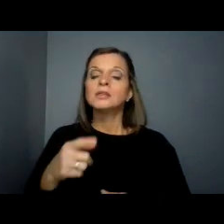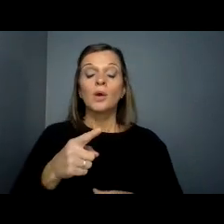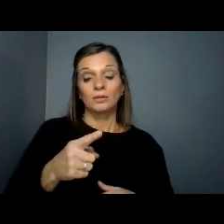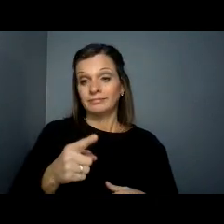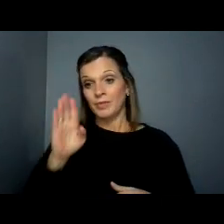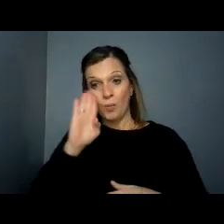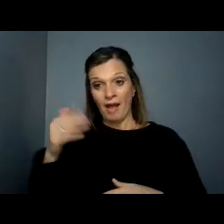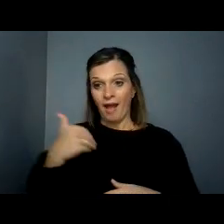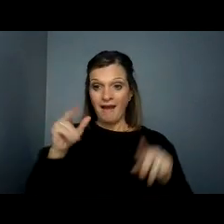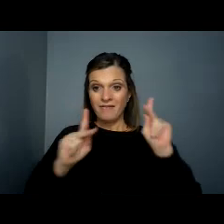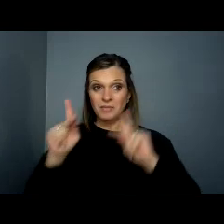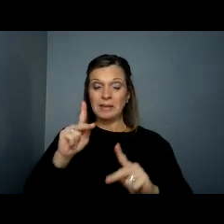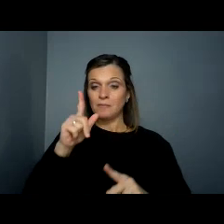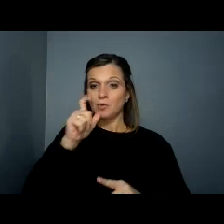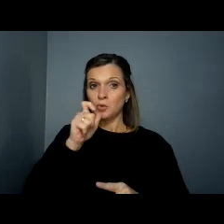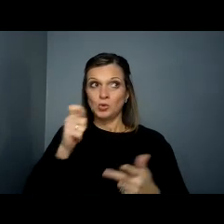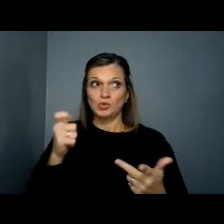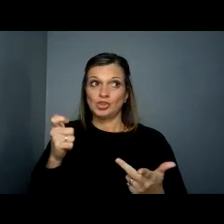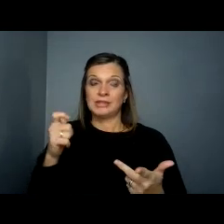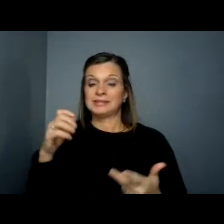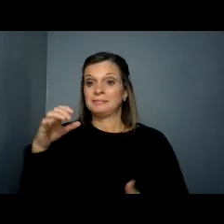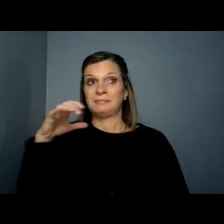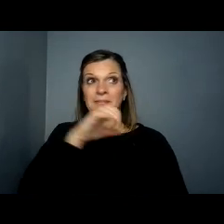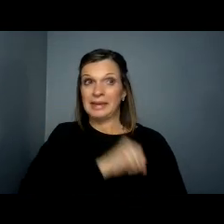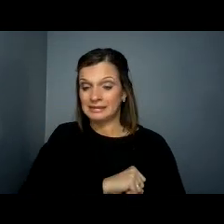They'll they'll misunderstand so much more than they think they do because